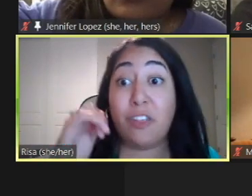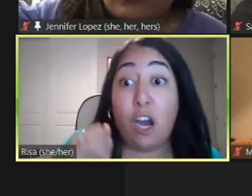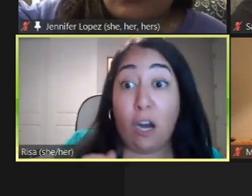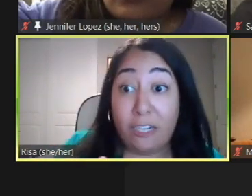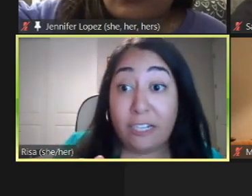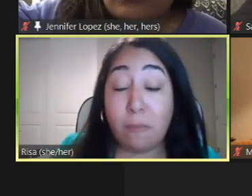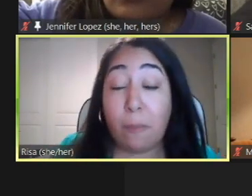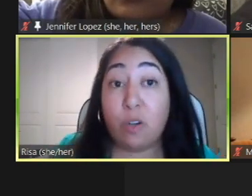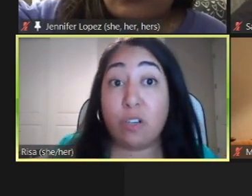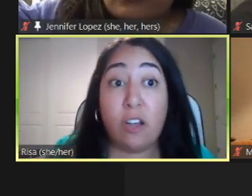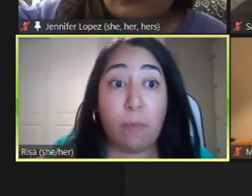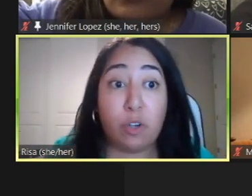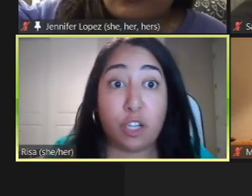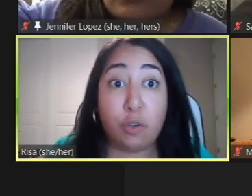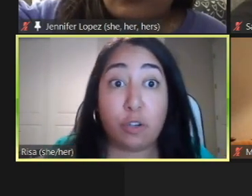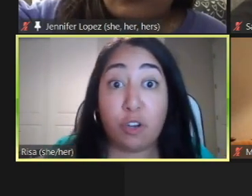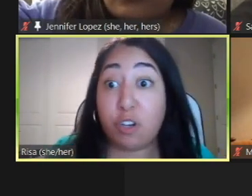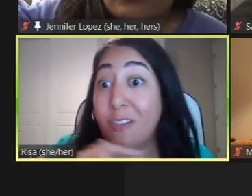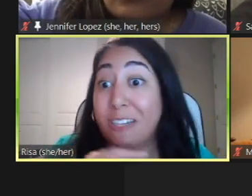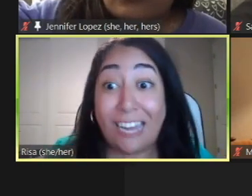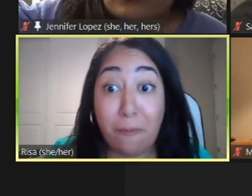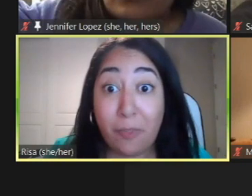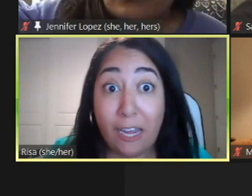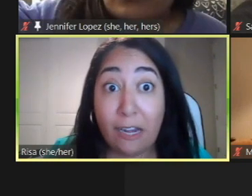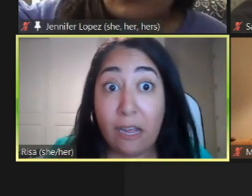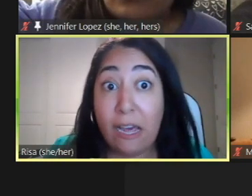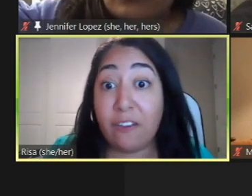but the audience members are able to do this same thing